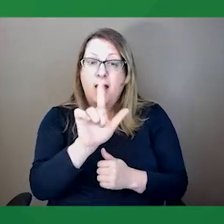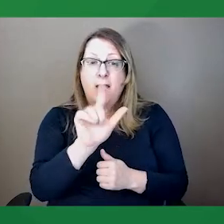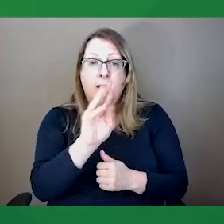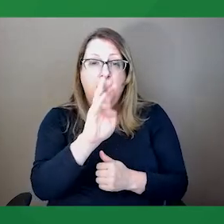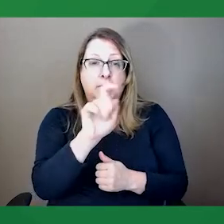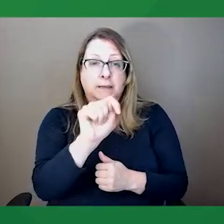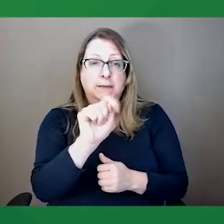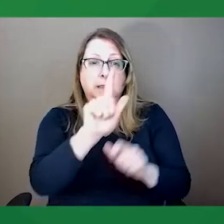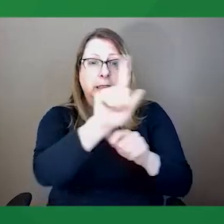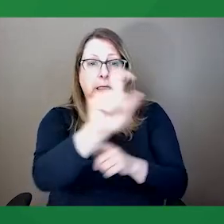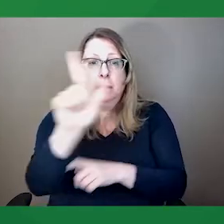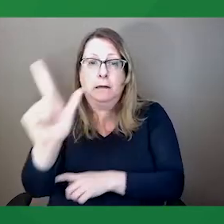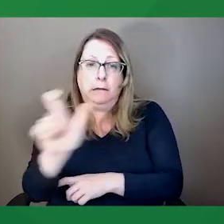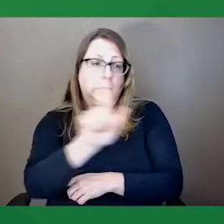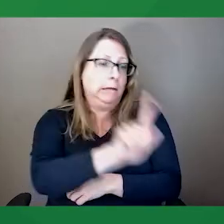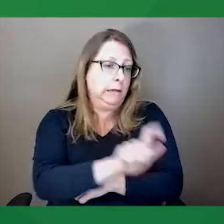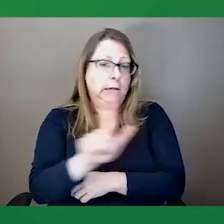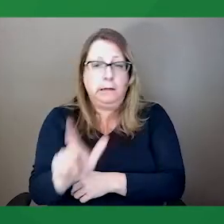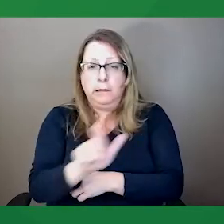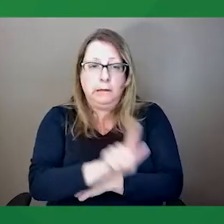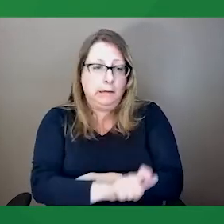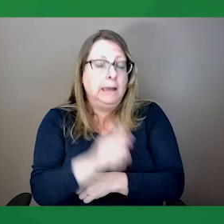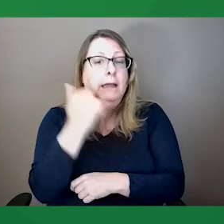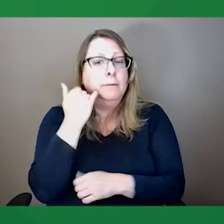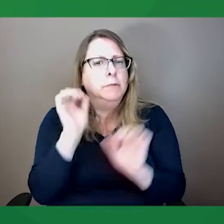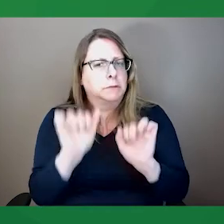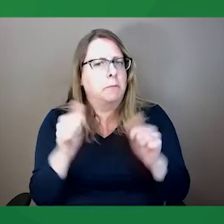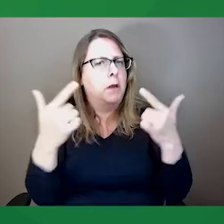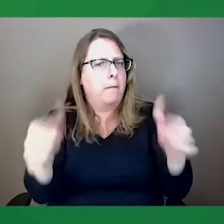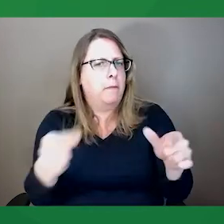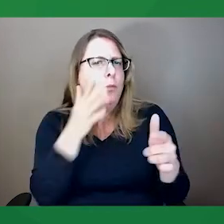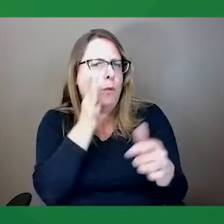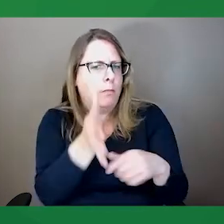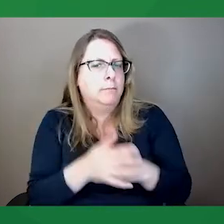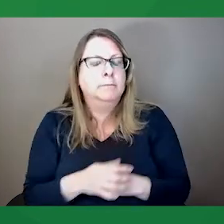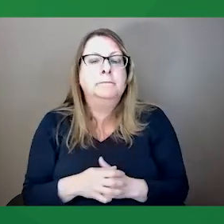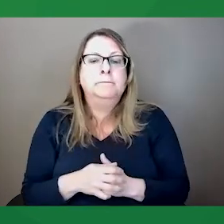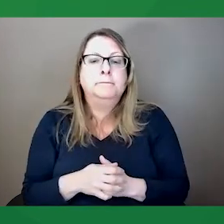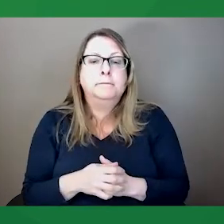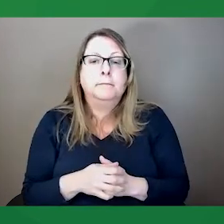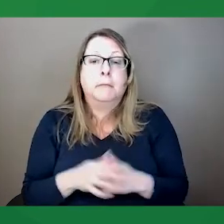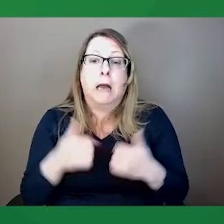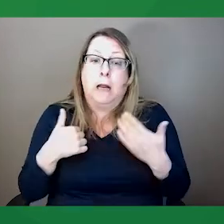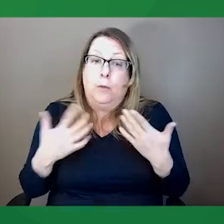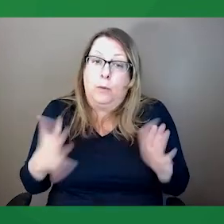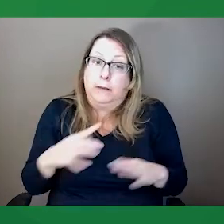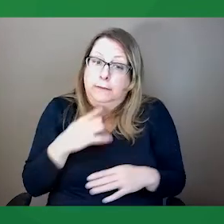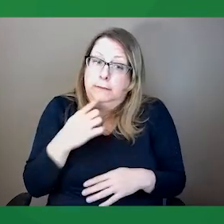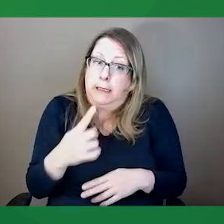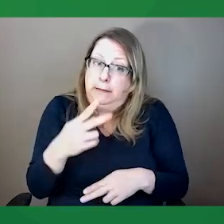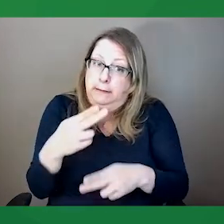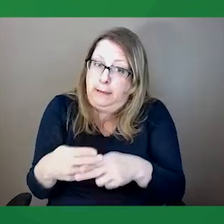Okay lastly, all of the elements that I showed you before were clickable. When you click something will happen.